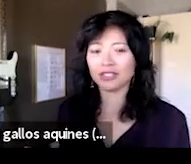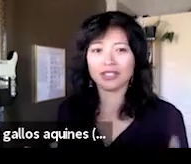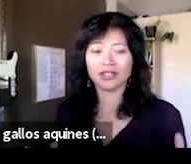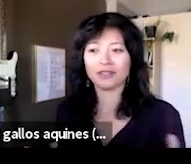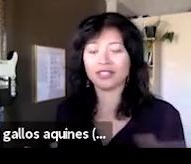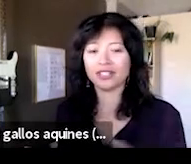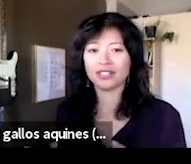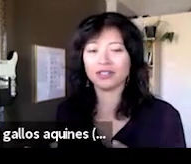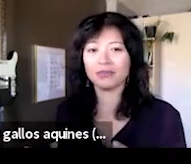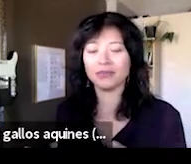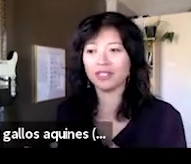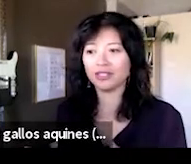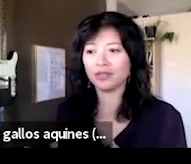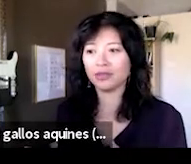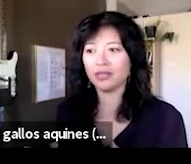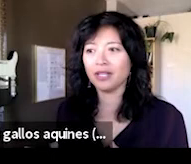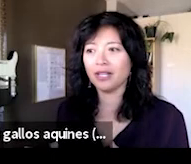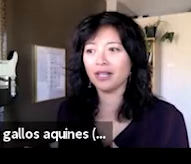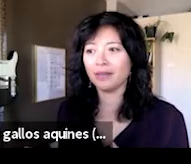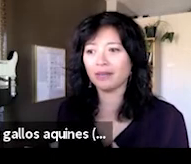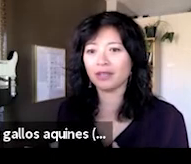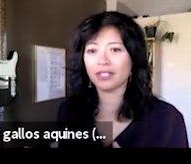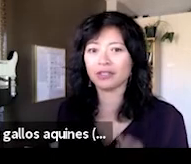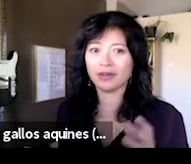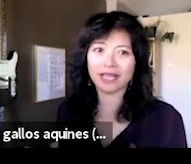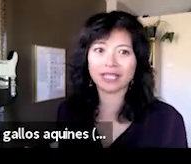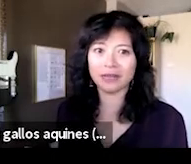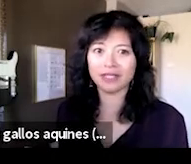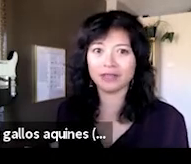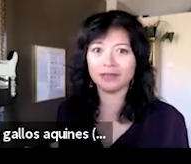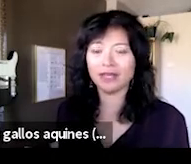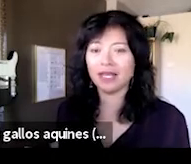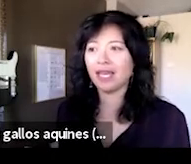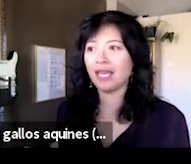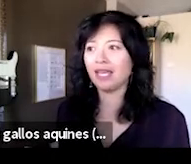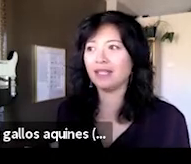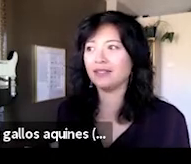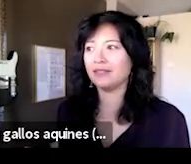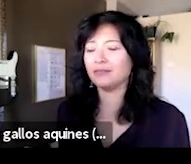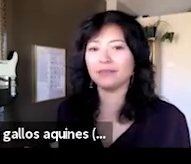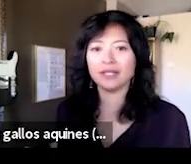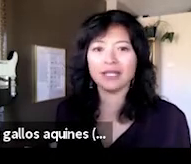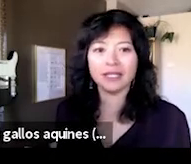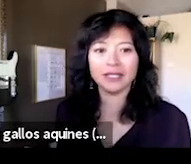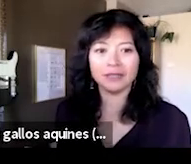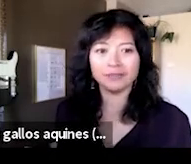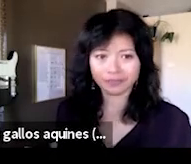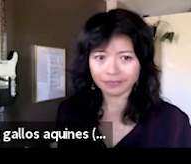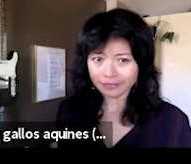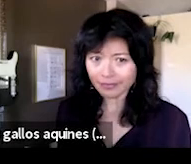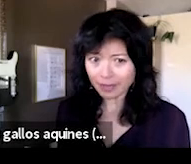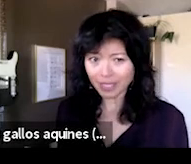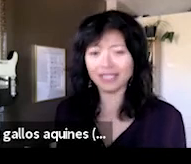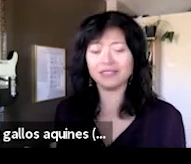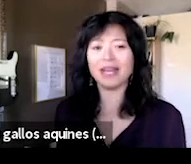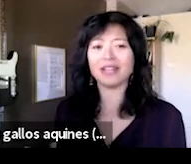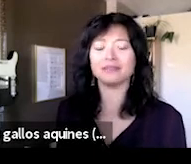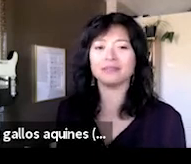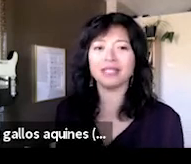the conversation to move into conversations around anti-racism and Black Lives Matter,